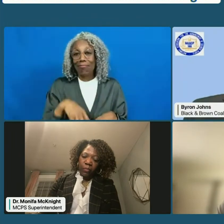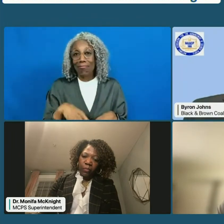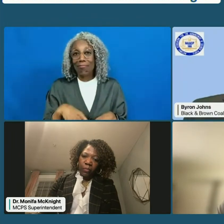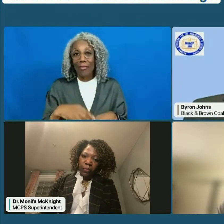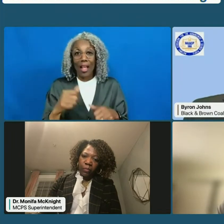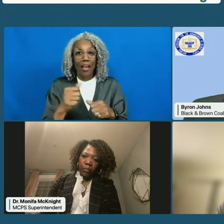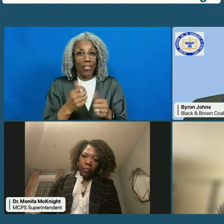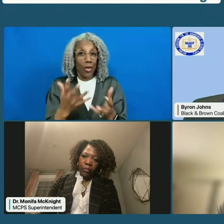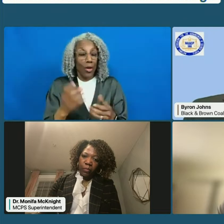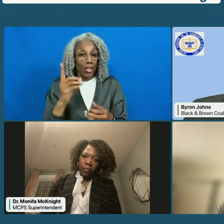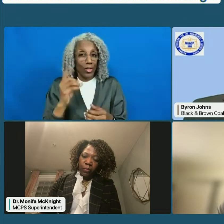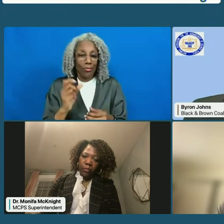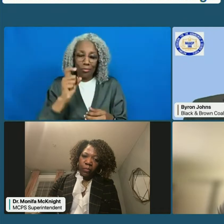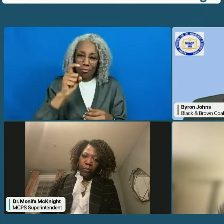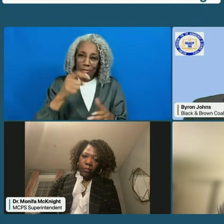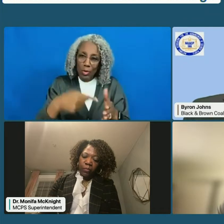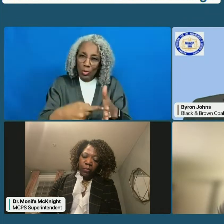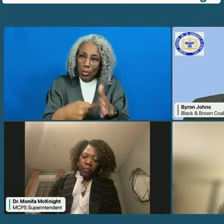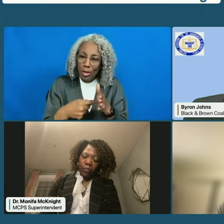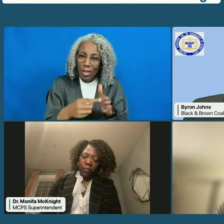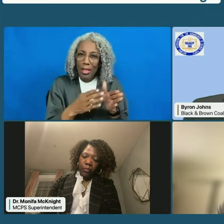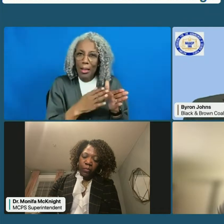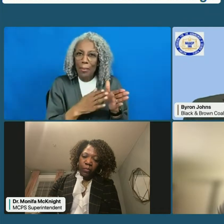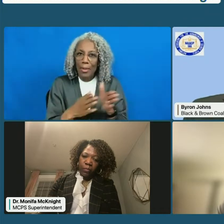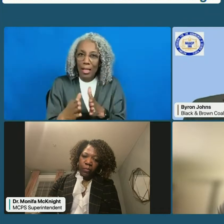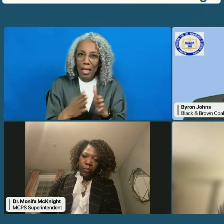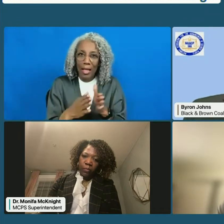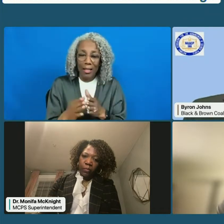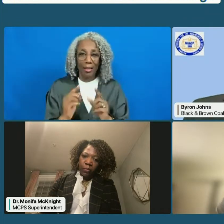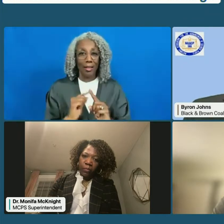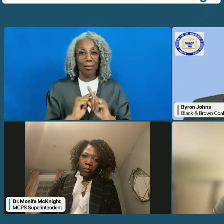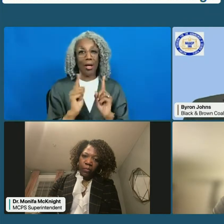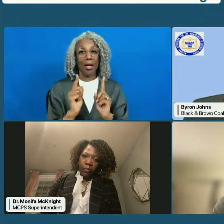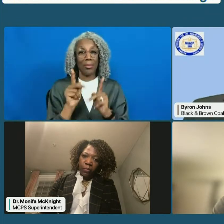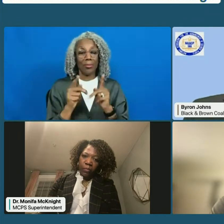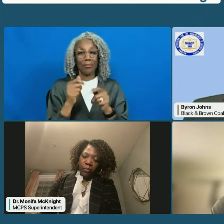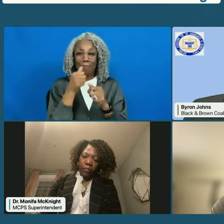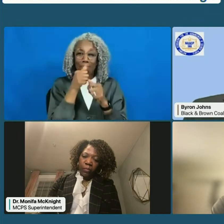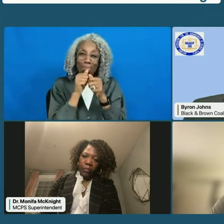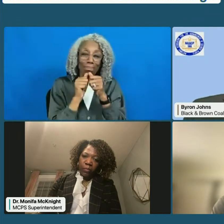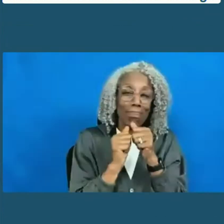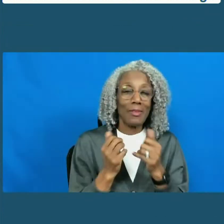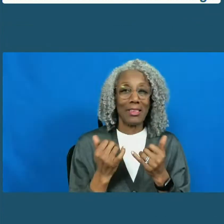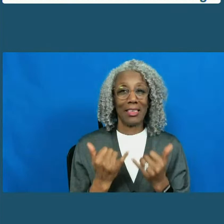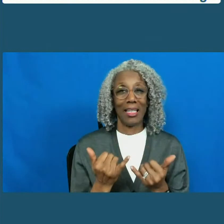everything We want to do text